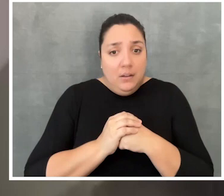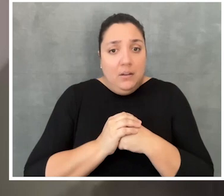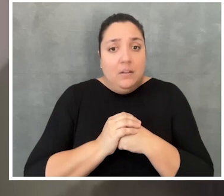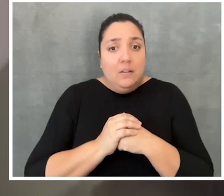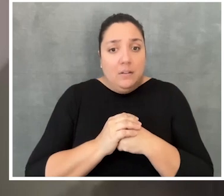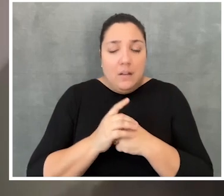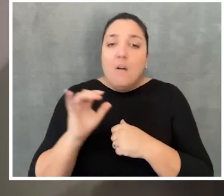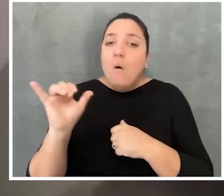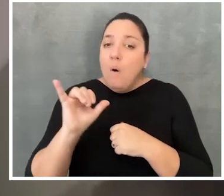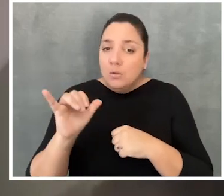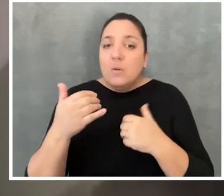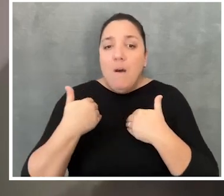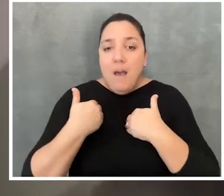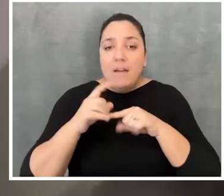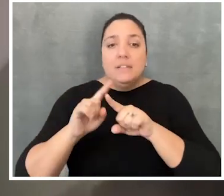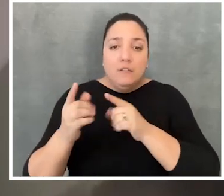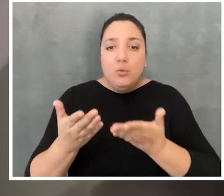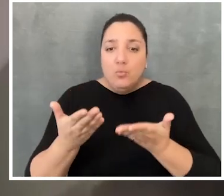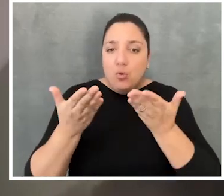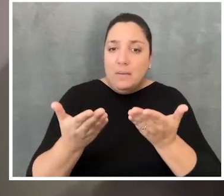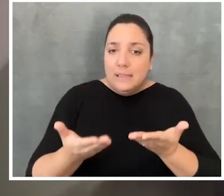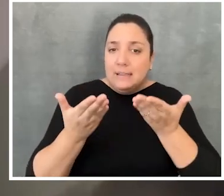of targeted recommendations for increasing